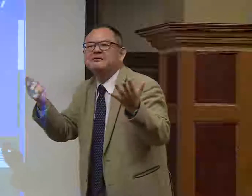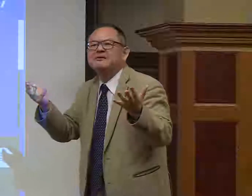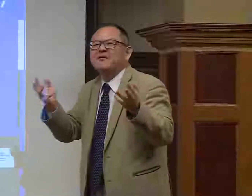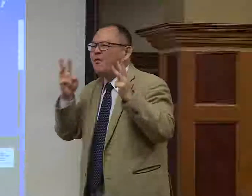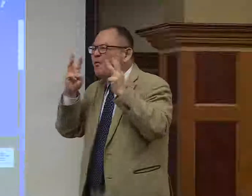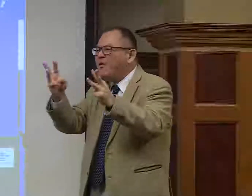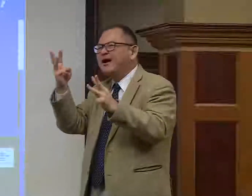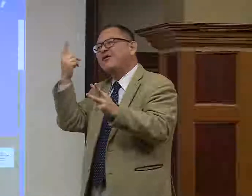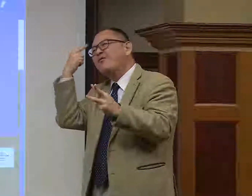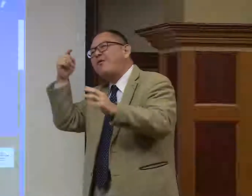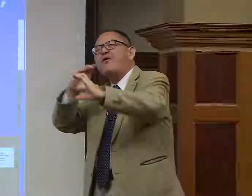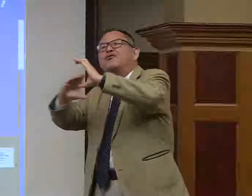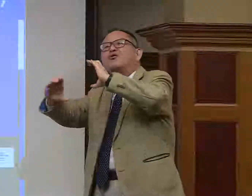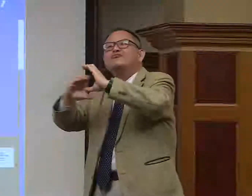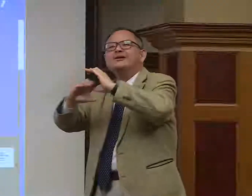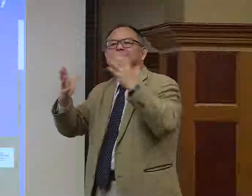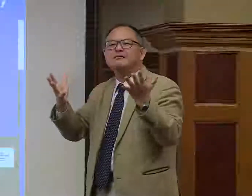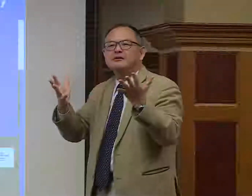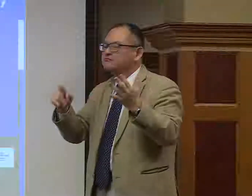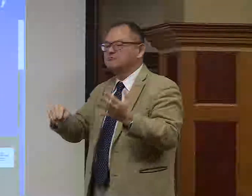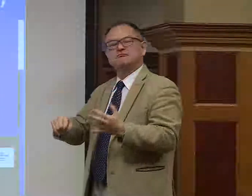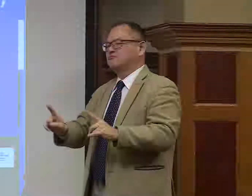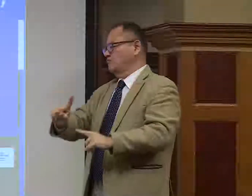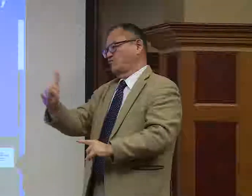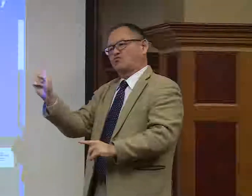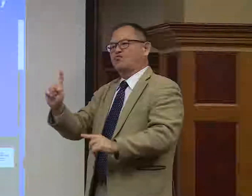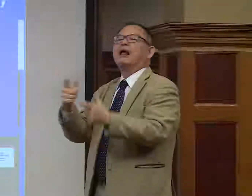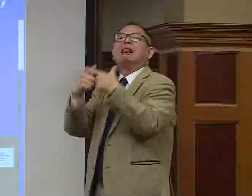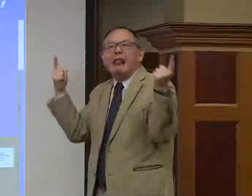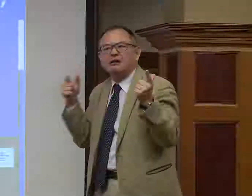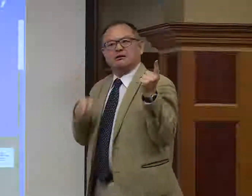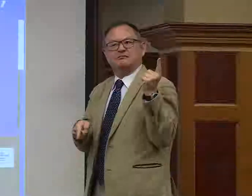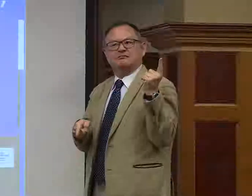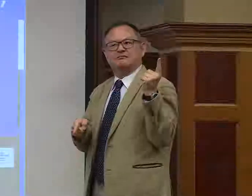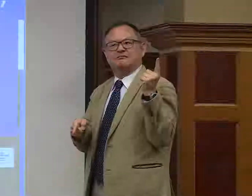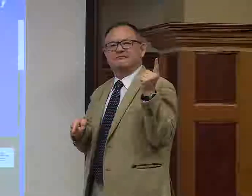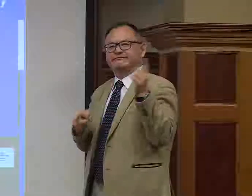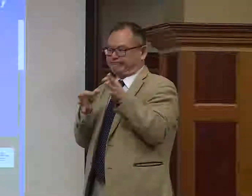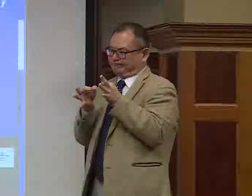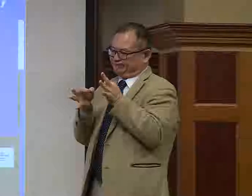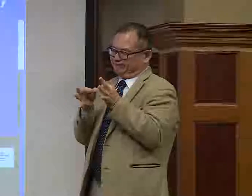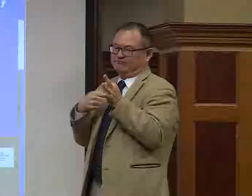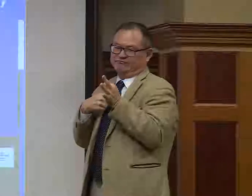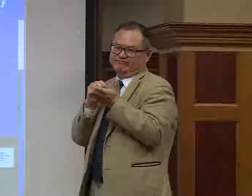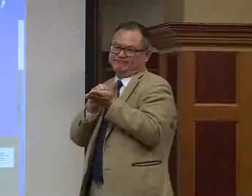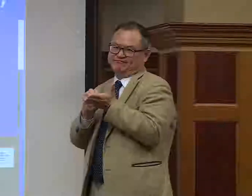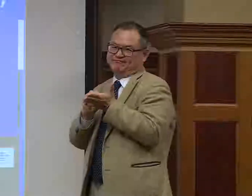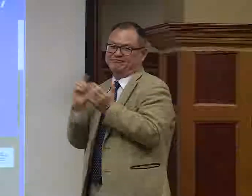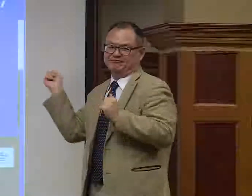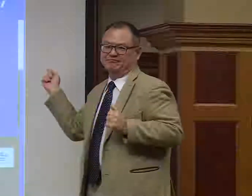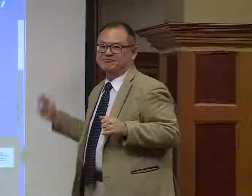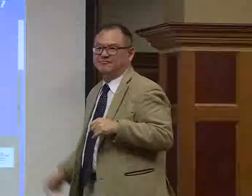If people weren't sure how to teach Deaf people or how to communicate with them, and I told them, of course,